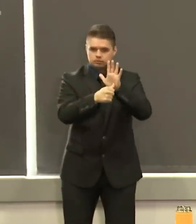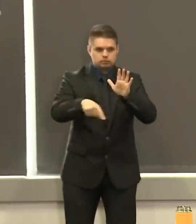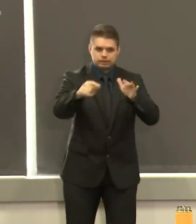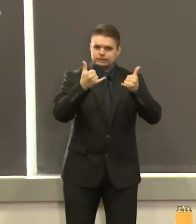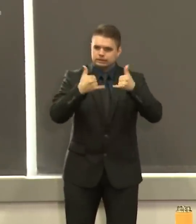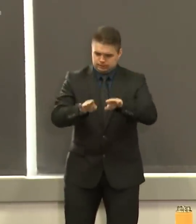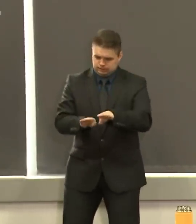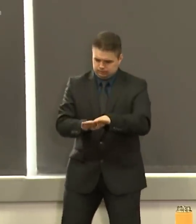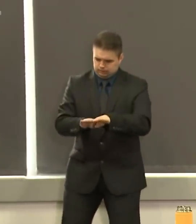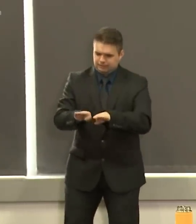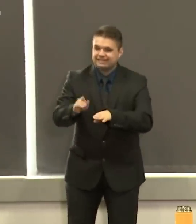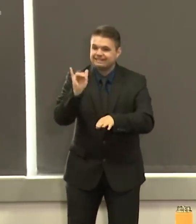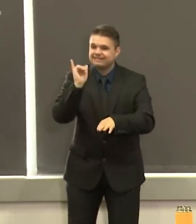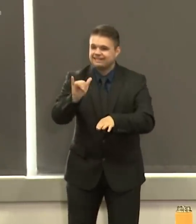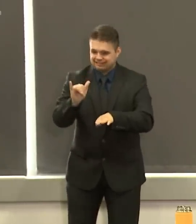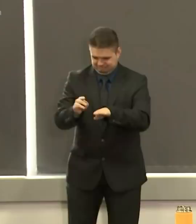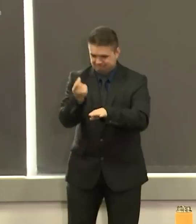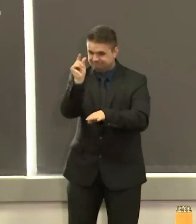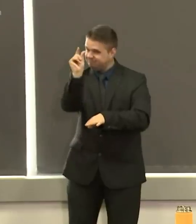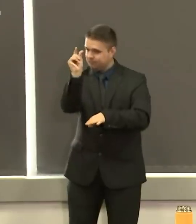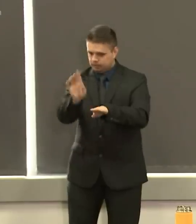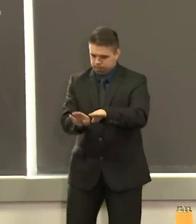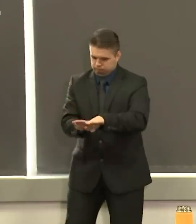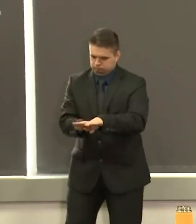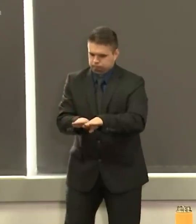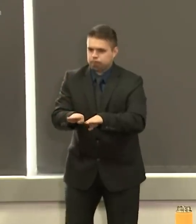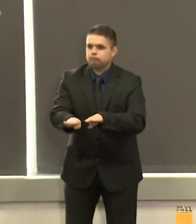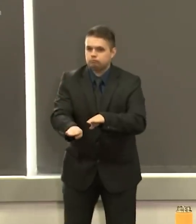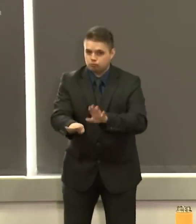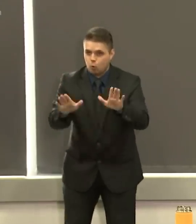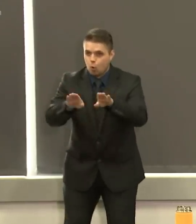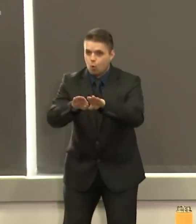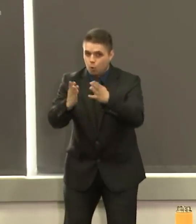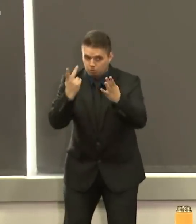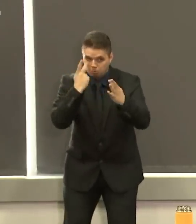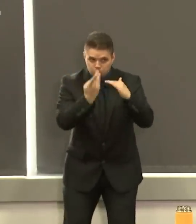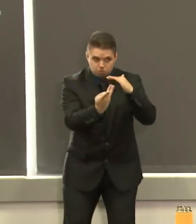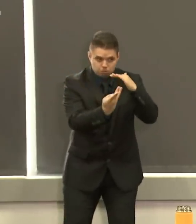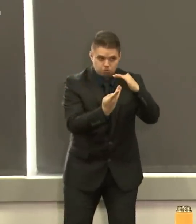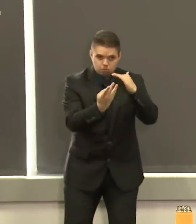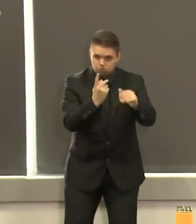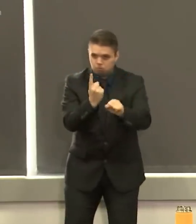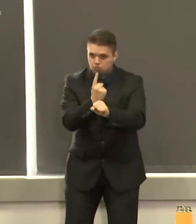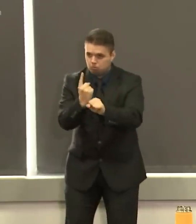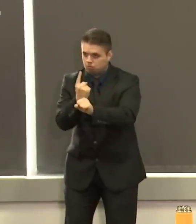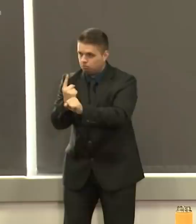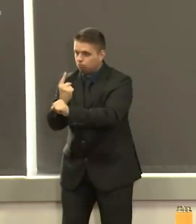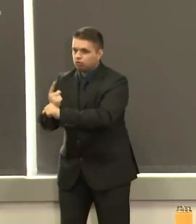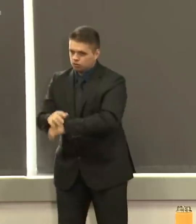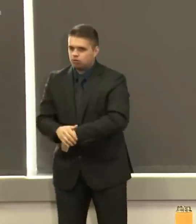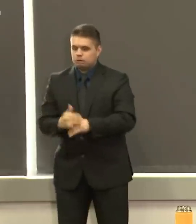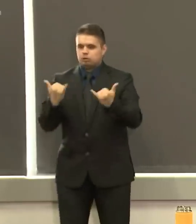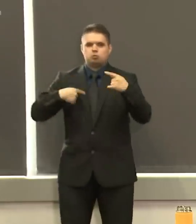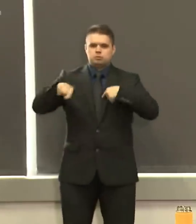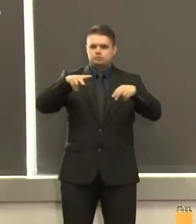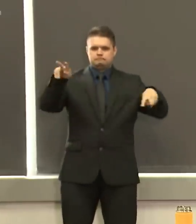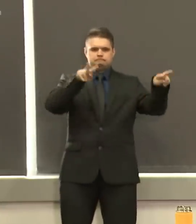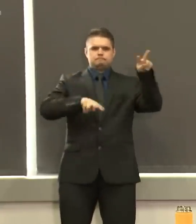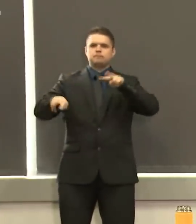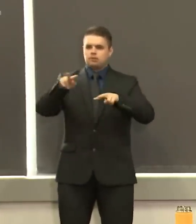CAUTIOUS. >> BUT LET ME CAUTIOUS. >> BUT LET ME BE CAUTIOUS. >> BUT LET ME BE VERY CAUTIOUS. >> BUT LET ME BE VERY VERY BUT LET ME BE VERY VERY BUT LET ME BE VERY VERY CLEAR, BUT LET ME BE VERY VERY CLEAR, WE BUT LET ME BE VERY VERY CLEAR, WE STILL BUT LET ME BE VERY VERY CLEAR, WE STILL NEED BUT LET ME BE VERY VERY CLEAR, WE STILL NEED TO BUT LET ME BE VERY VERY CLEAR, WE STILL NEED TO PROCEED CLEAR, WE STILL NEED TO PROCEED CLEAR, WE STILL NEED TO PROCEED WITH CLEAR, WE STILL NEED TO PROCEED WITH THIS CLEAR, WE STILL NEED TO PROCEED WITH THIS STEP CLEAR, WE STILL NEED TO PROCEED WITH THIS STEP VERY CLEAR, WE STILL NEED TO PROCEED WITH THIS STEP VERY CAREFULLY.